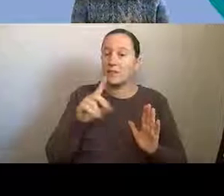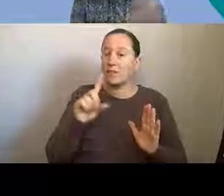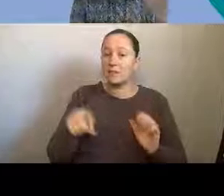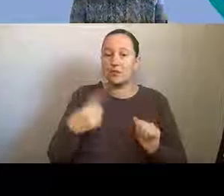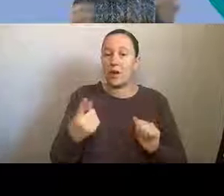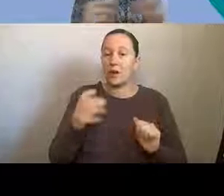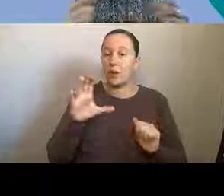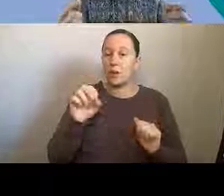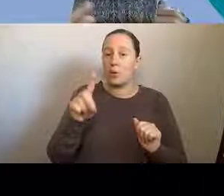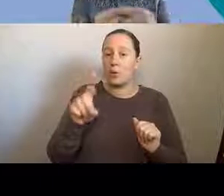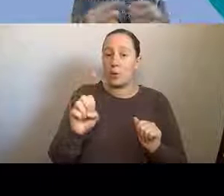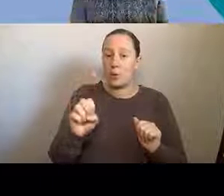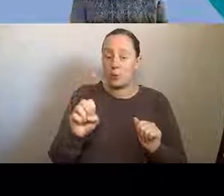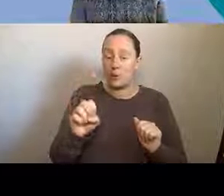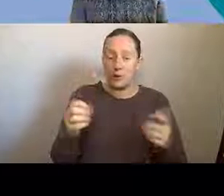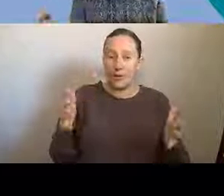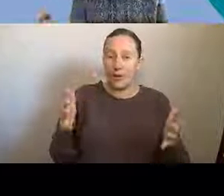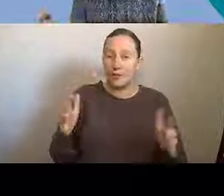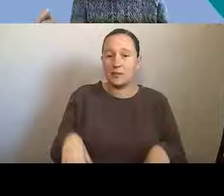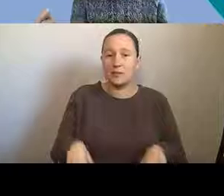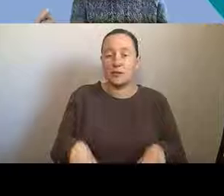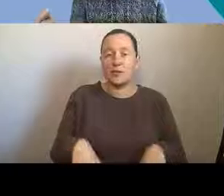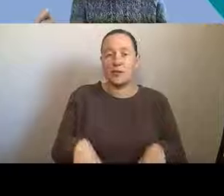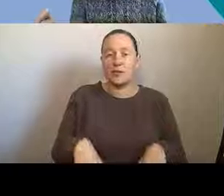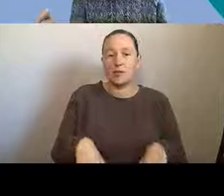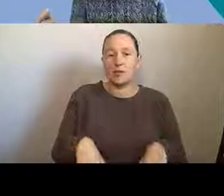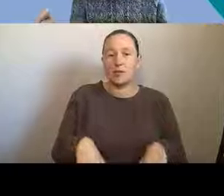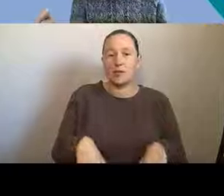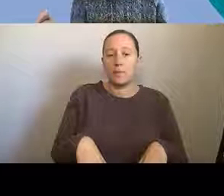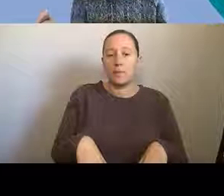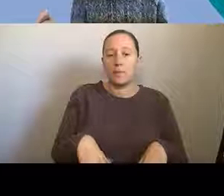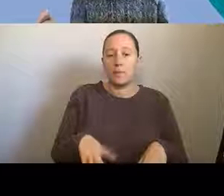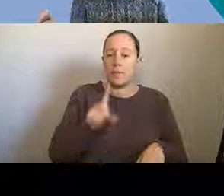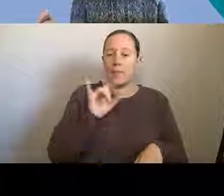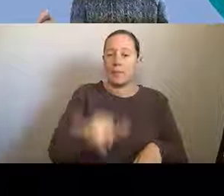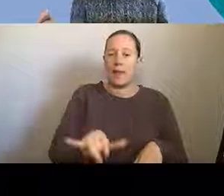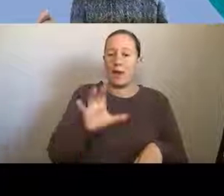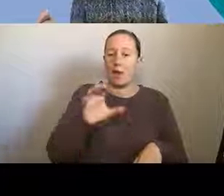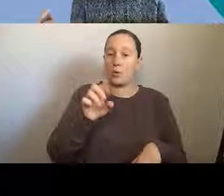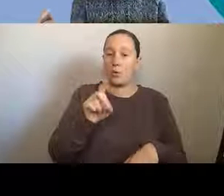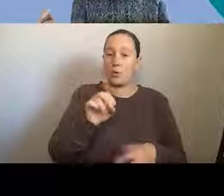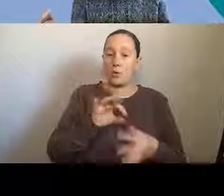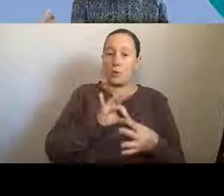So this set of information belong to XY123,